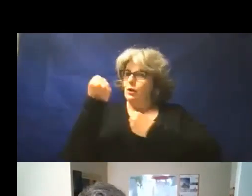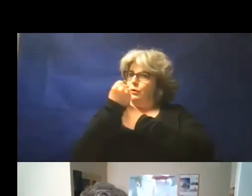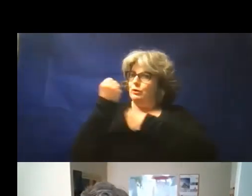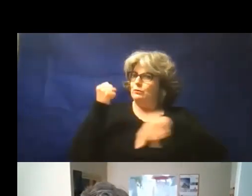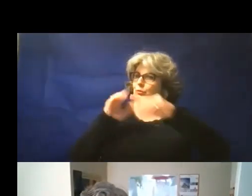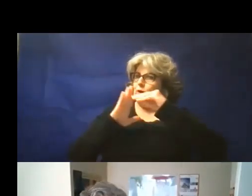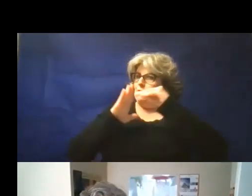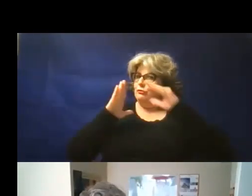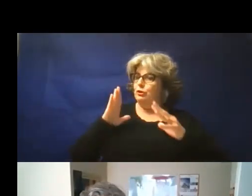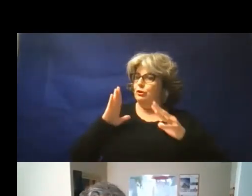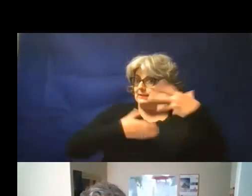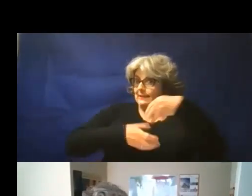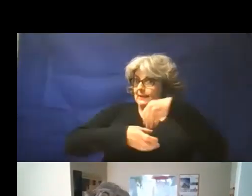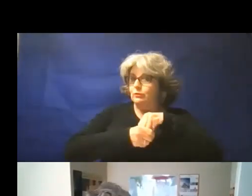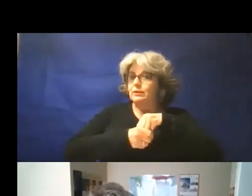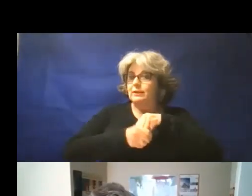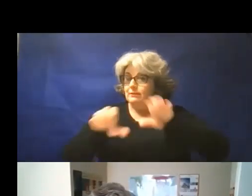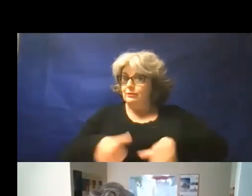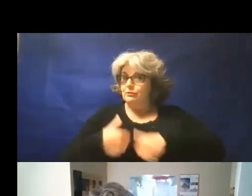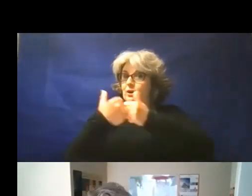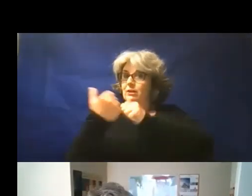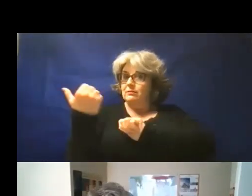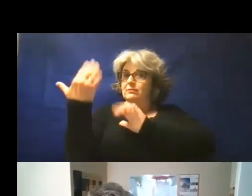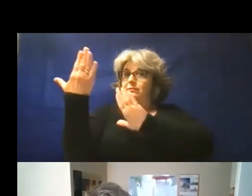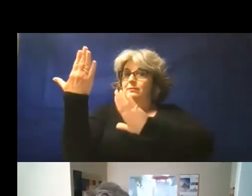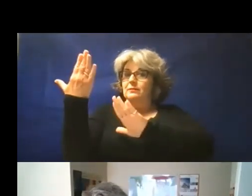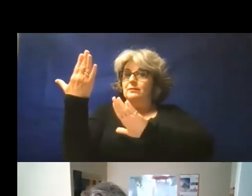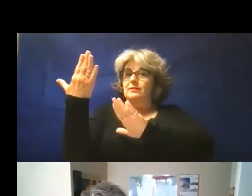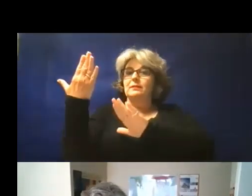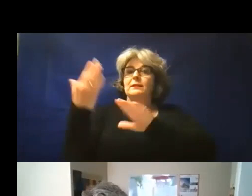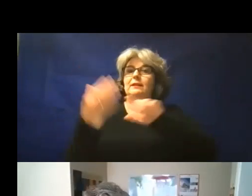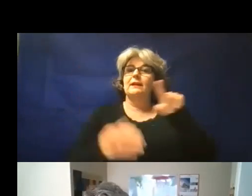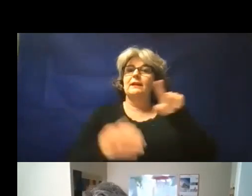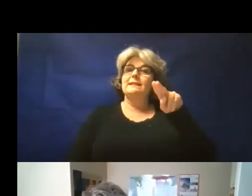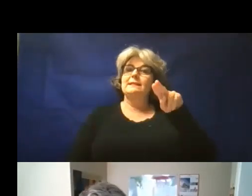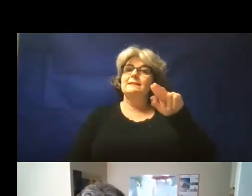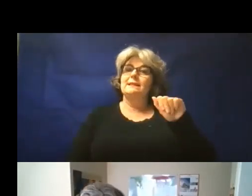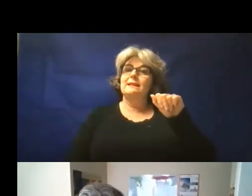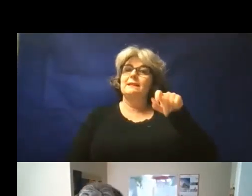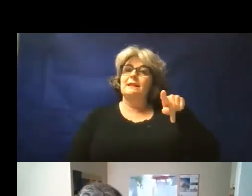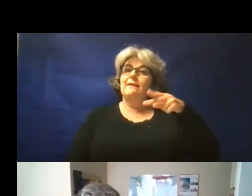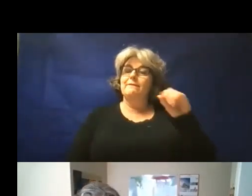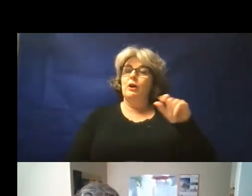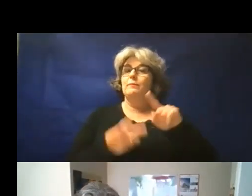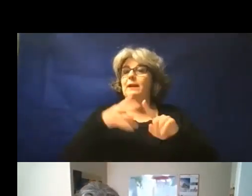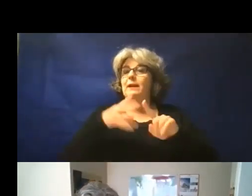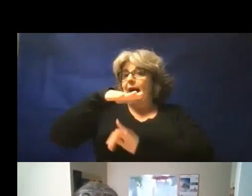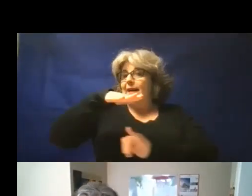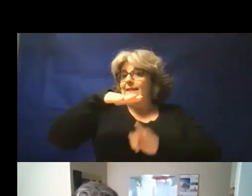including with challenges involving xenophobia, isolation, and other issues and again a strong